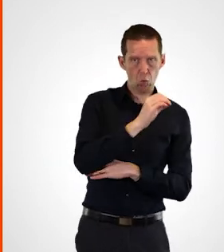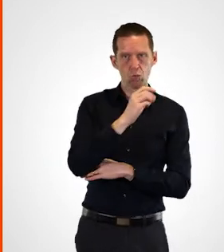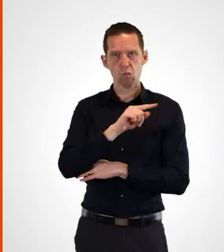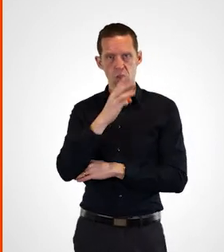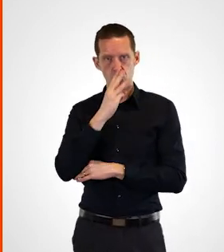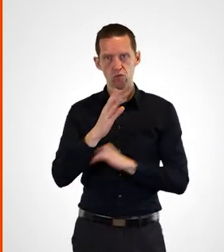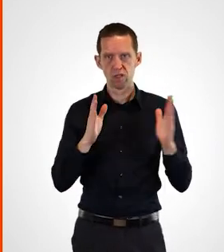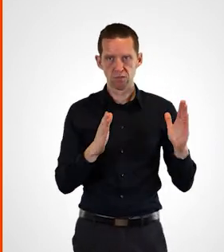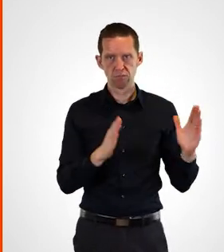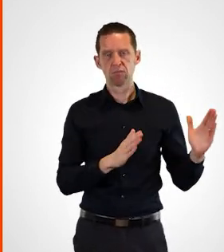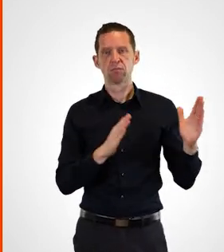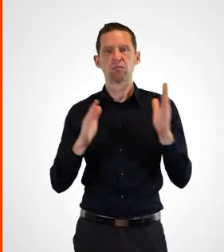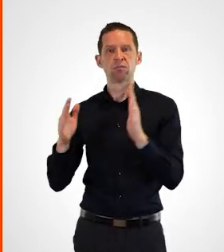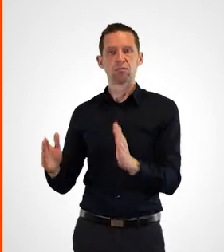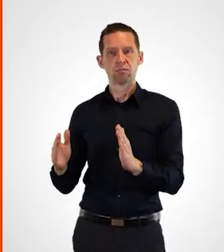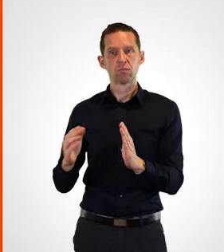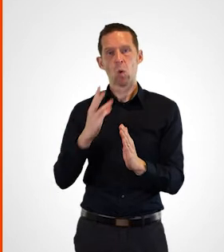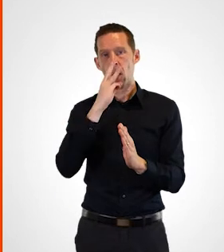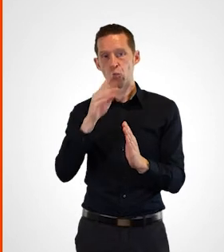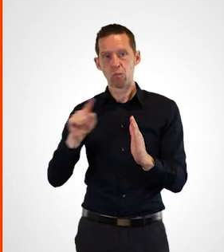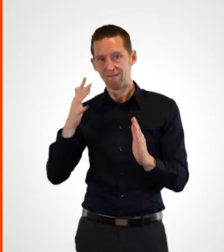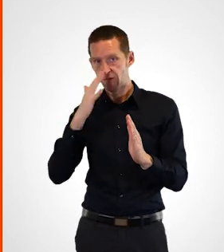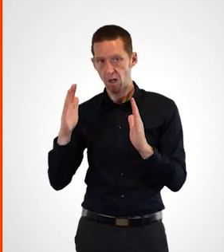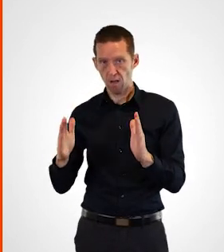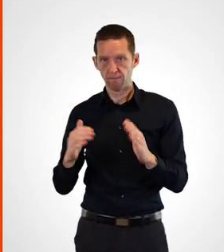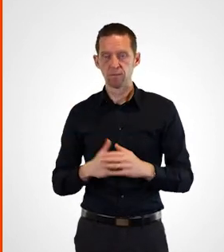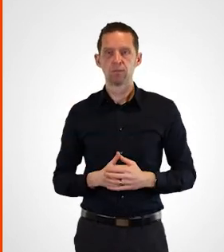"Next steps" would be children ages three to five,